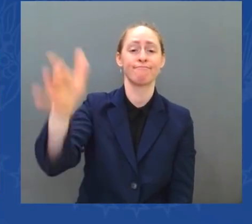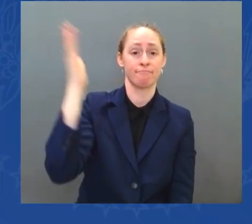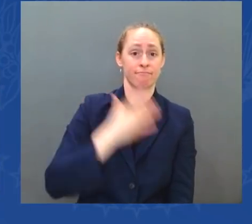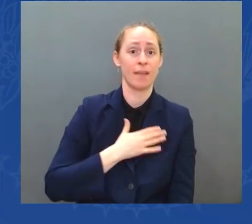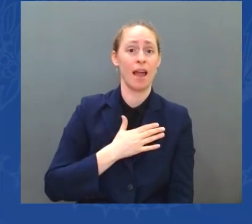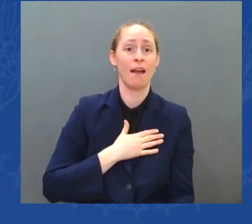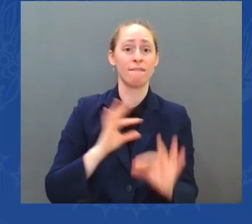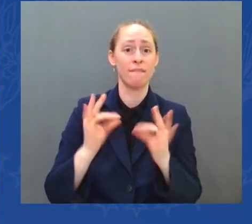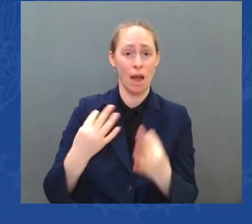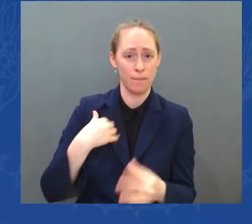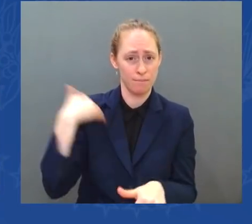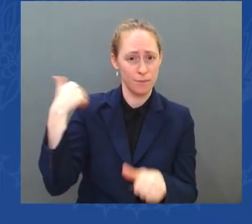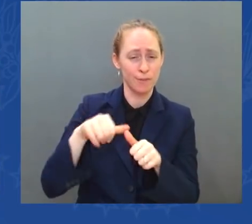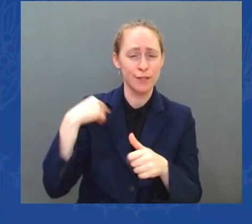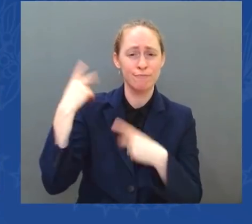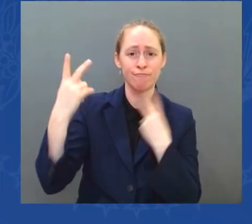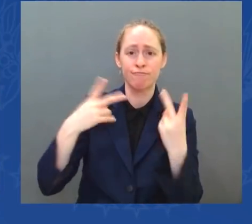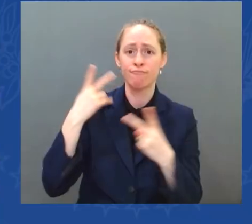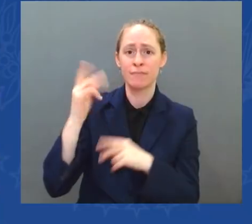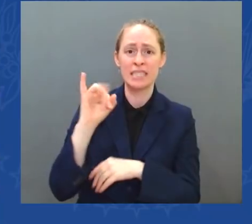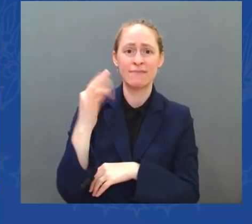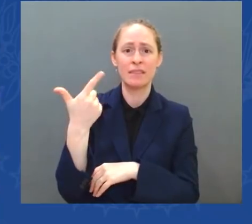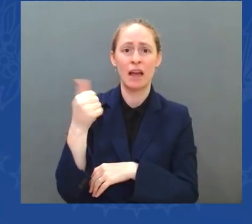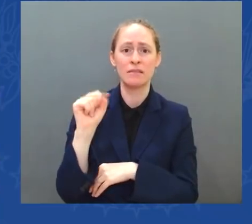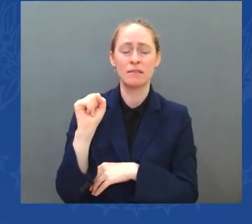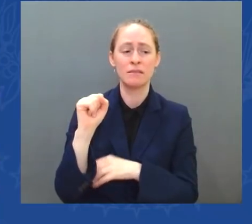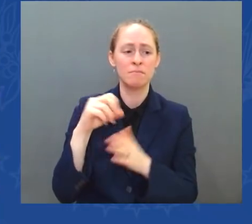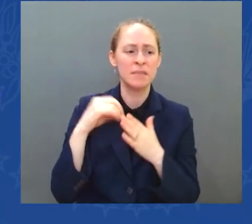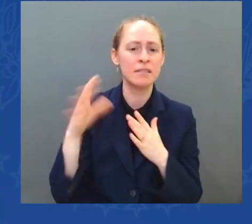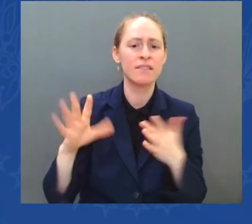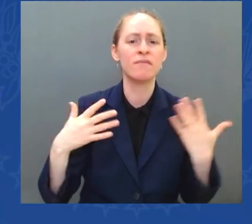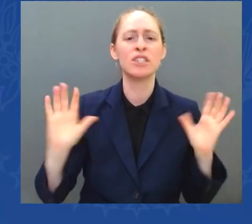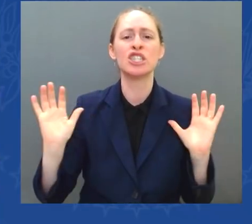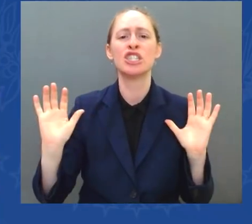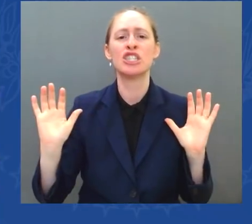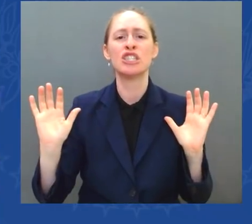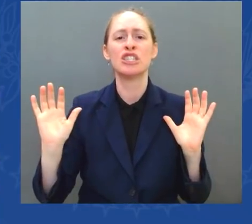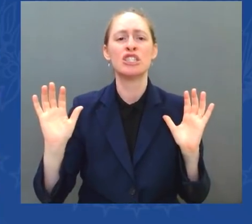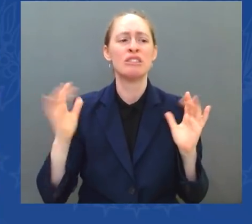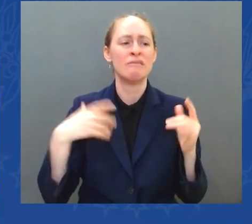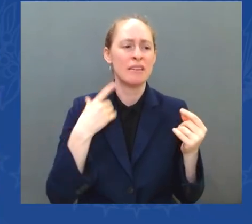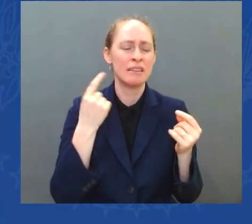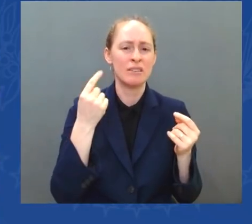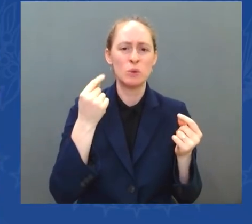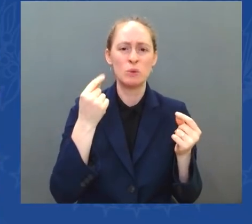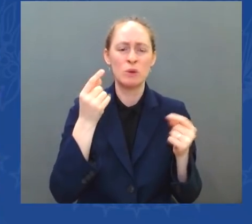Putin's invasion of Ukraine has driven up gas prices and food prices all over the world.